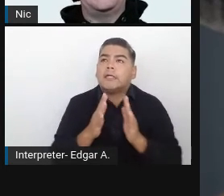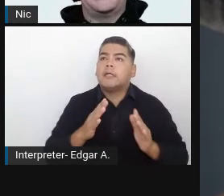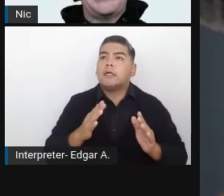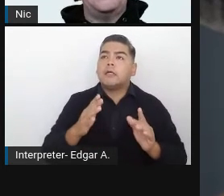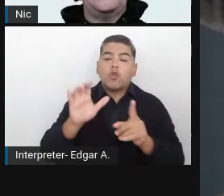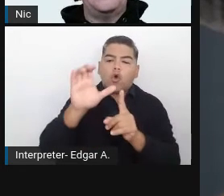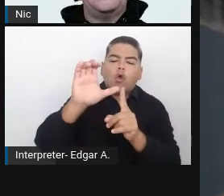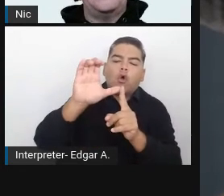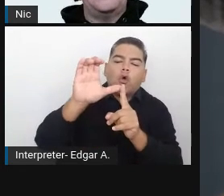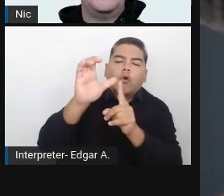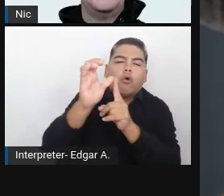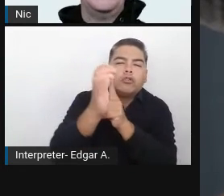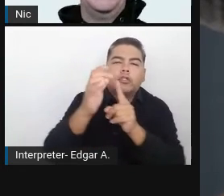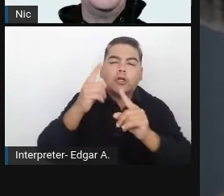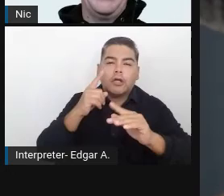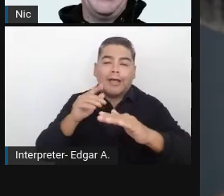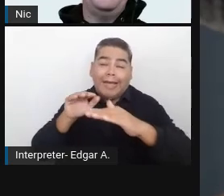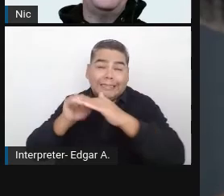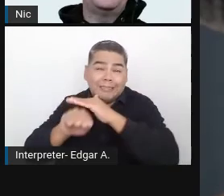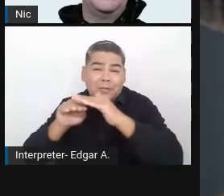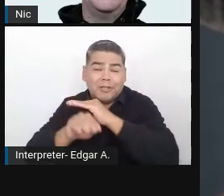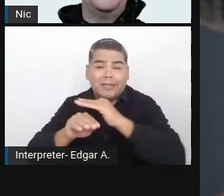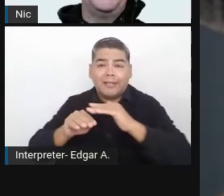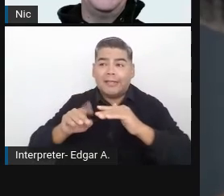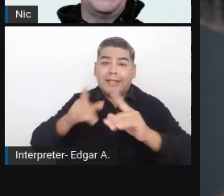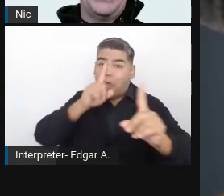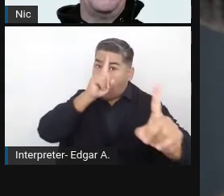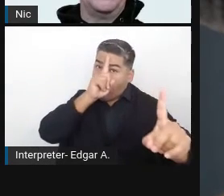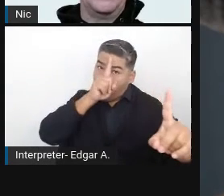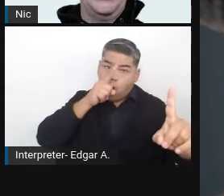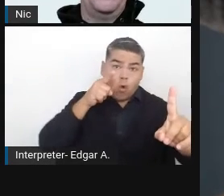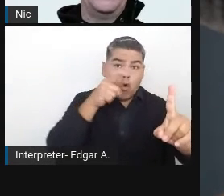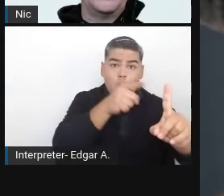that accounts for and aims to eliminate ableism.